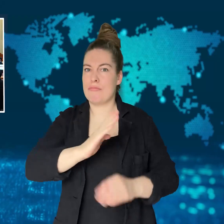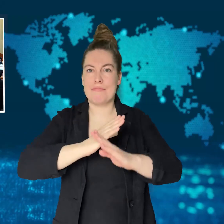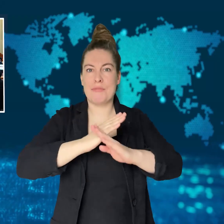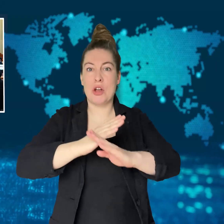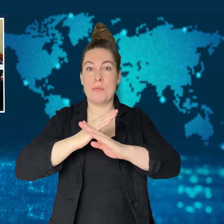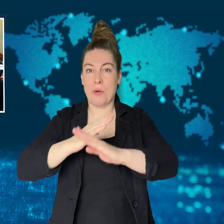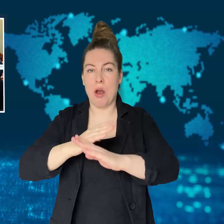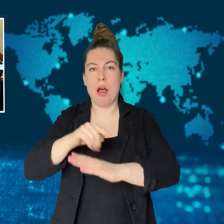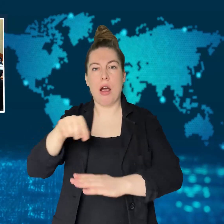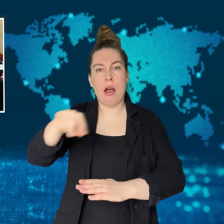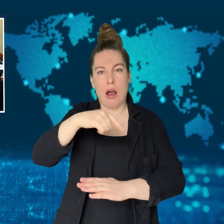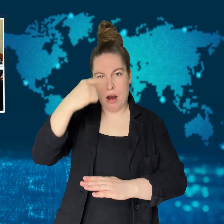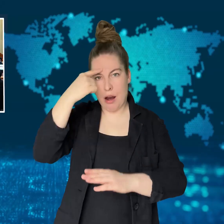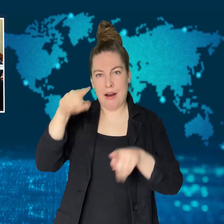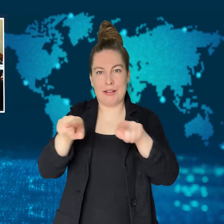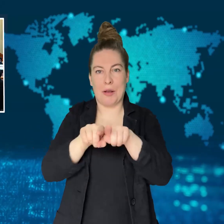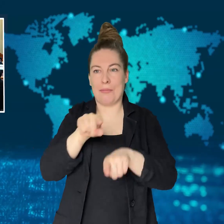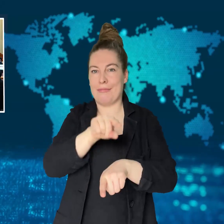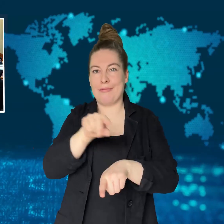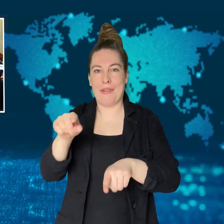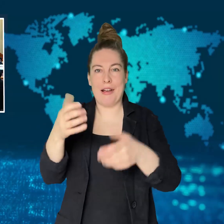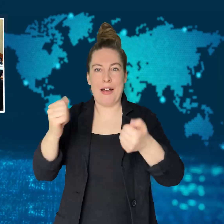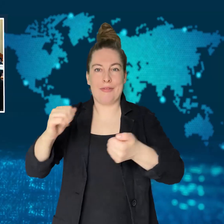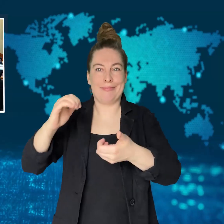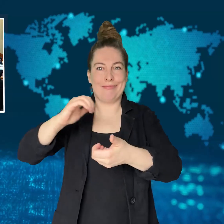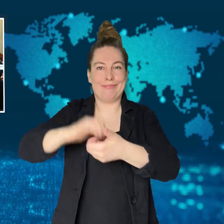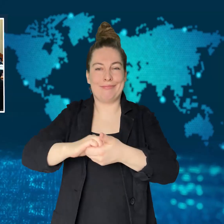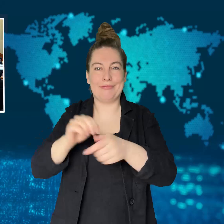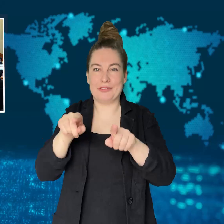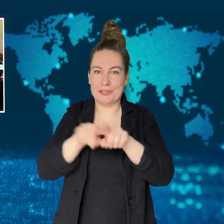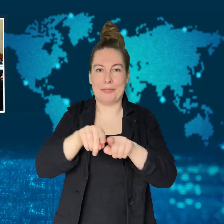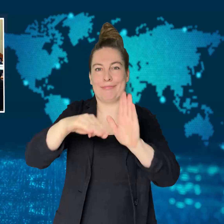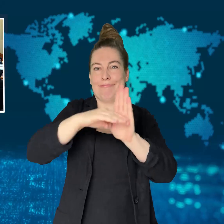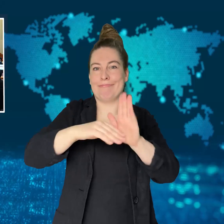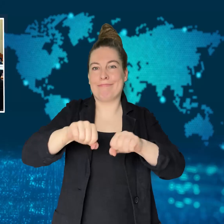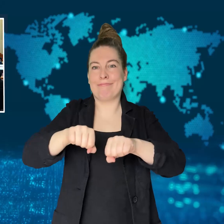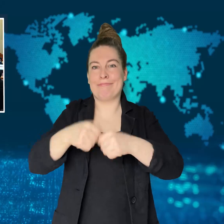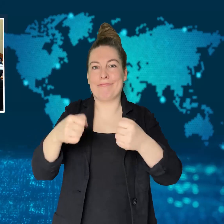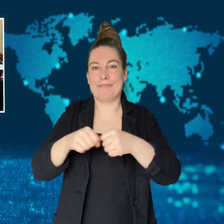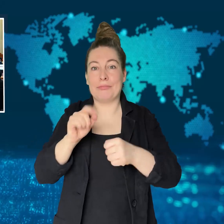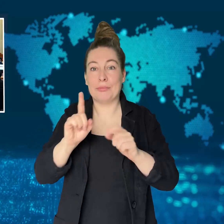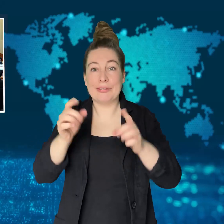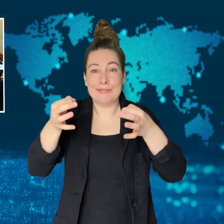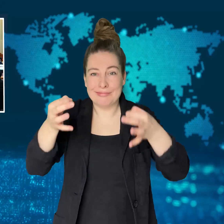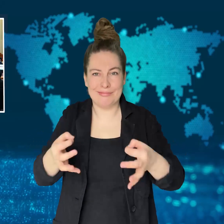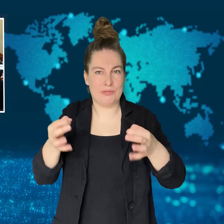martial law and what was alleged to be rebellion. Han's impeachment